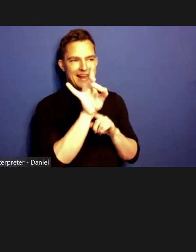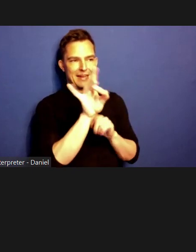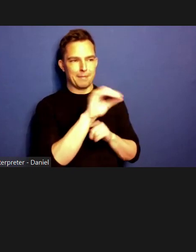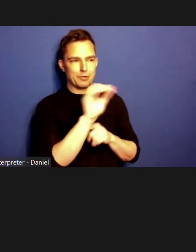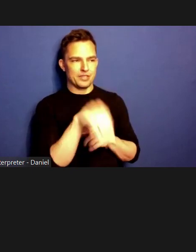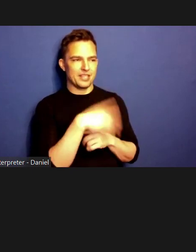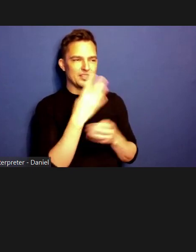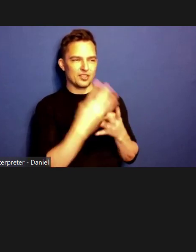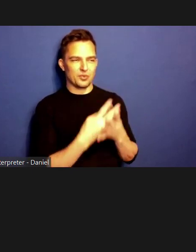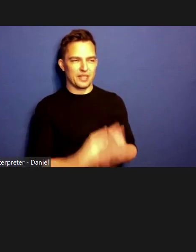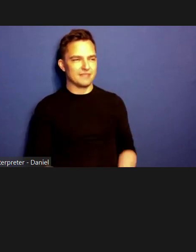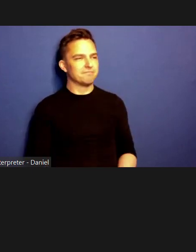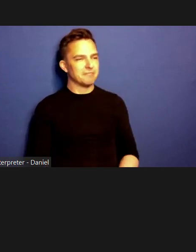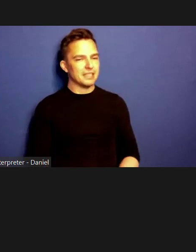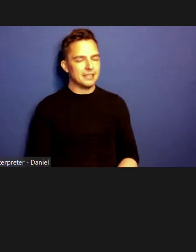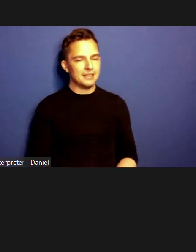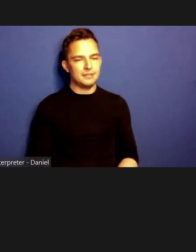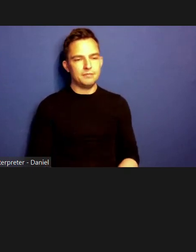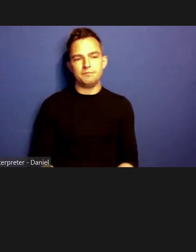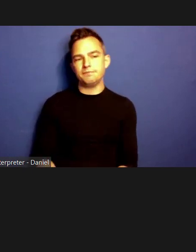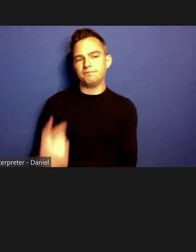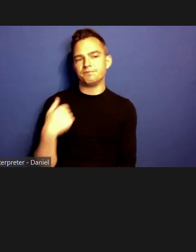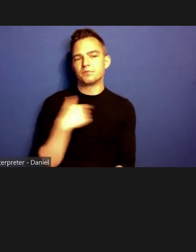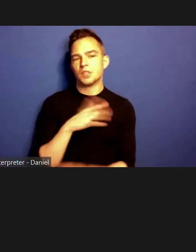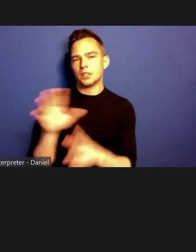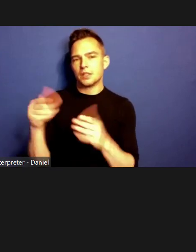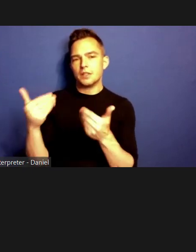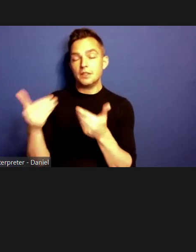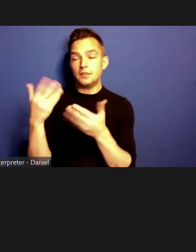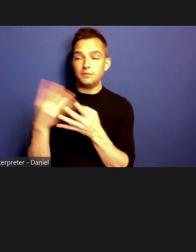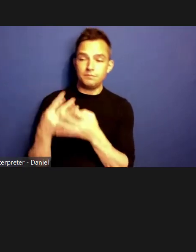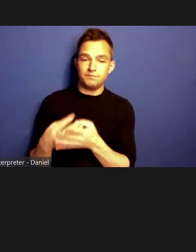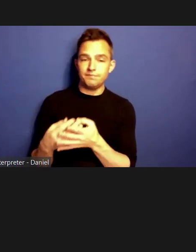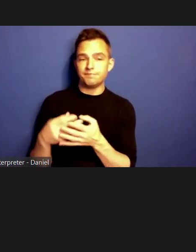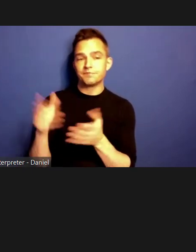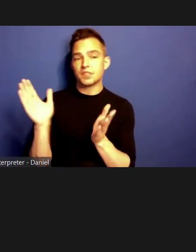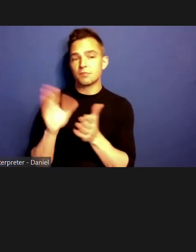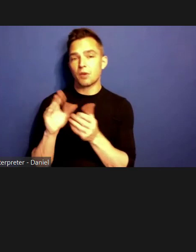Foust: So, now we will screen this, as William said, we will screen this small number of children a third time.